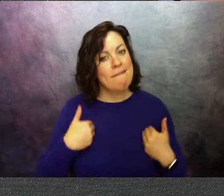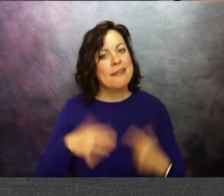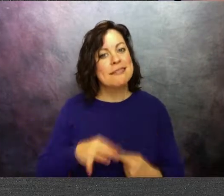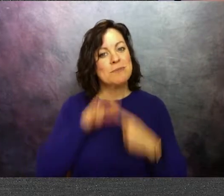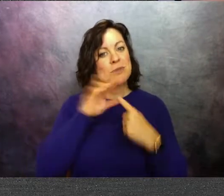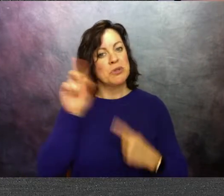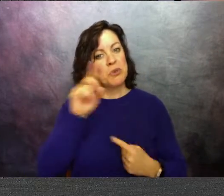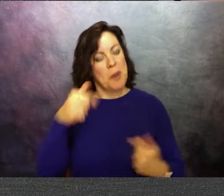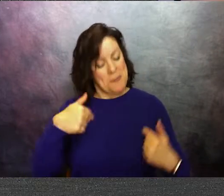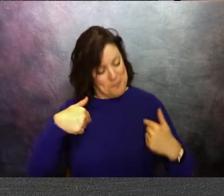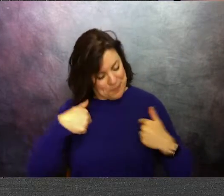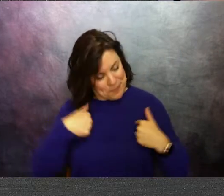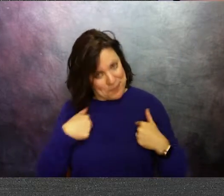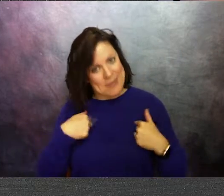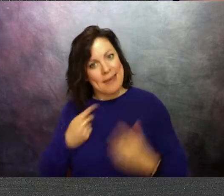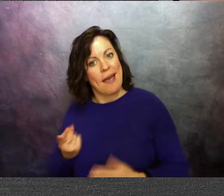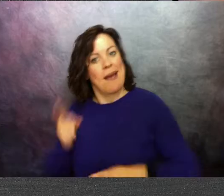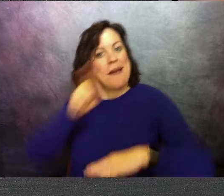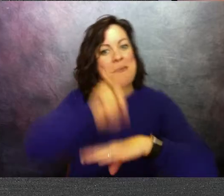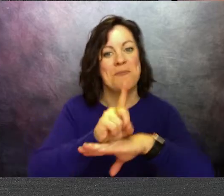Just like you have your special place on the map.